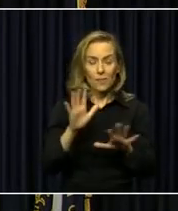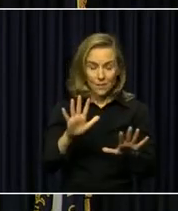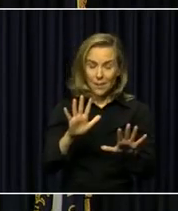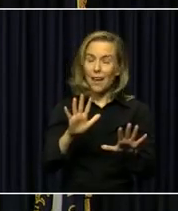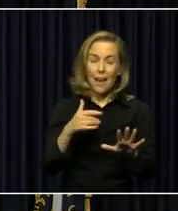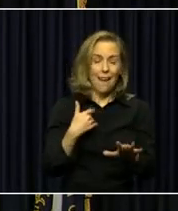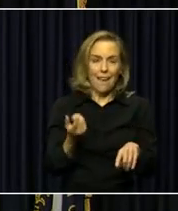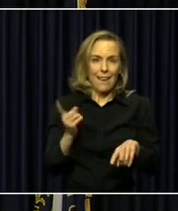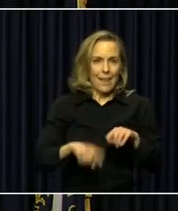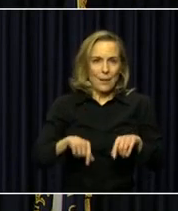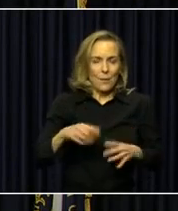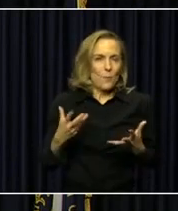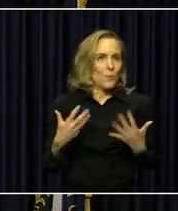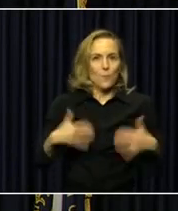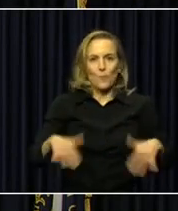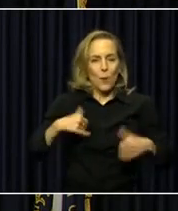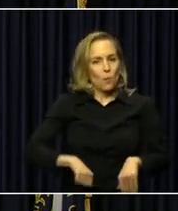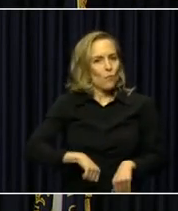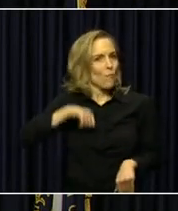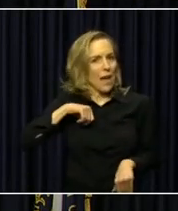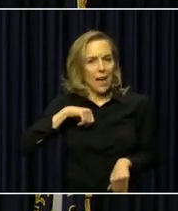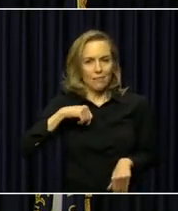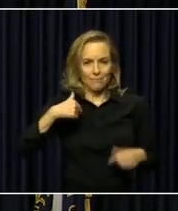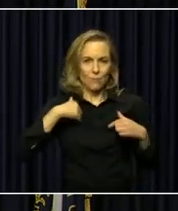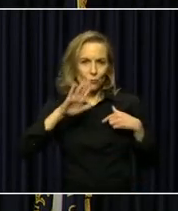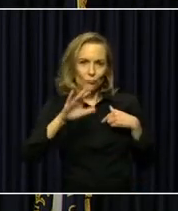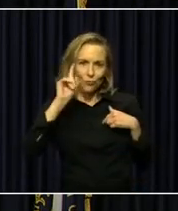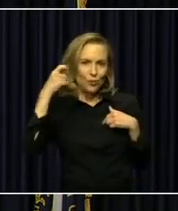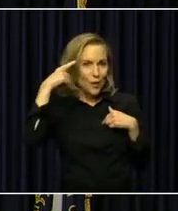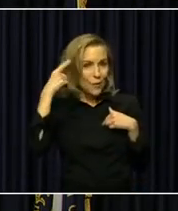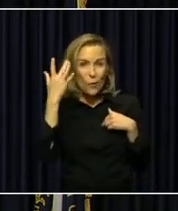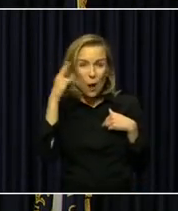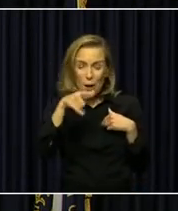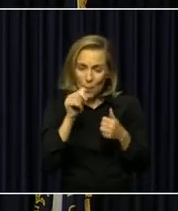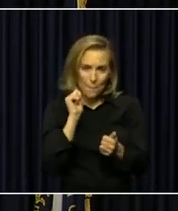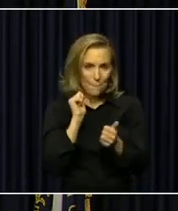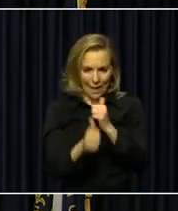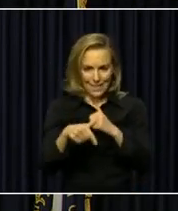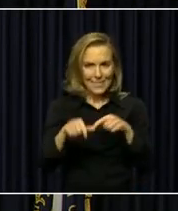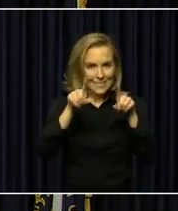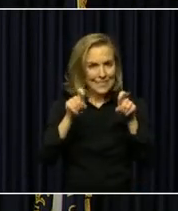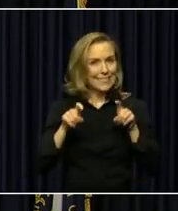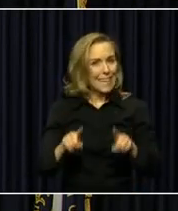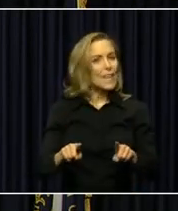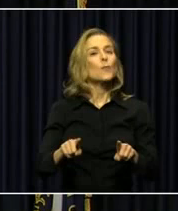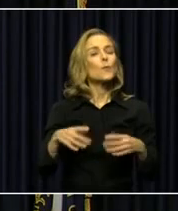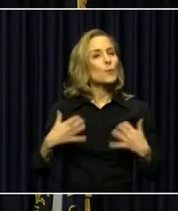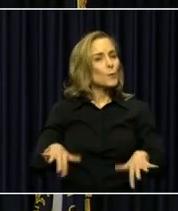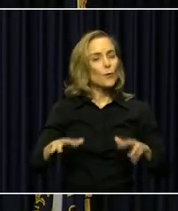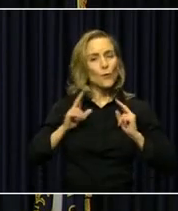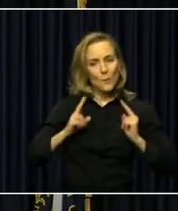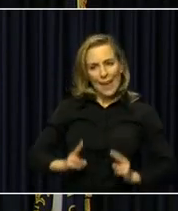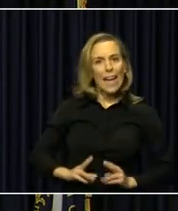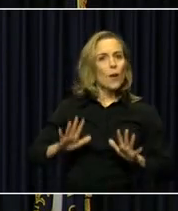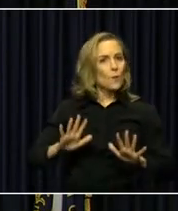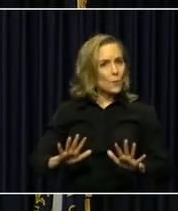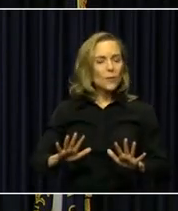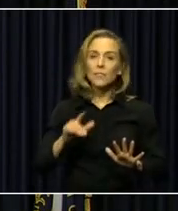AND WE WILL GET THROUGH THIS BECAUSE WE KNOW WHAT IT TAKES TO DEFEAT THIS VIRUS. THINK ABOUT IT.